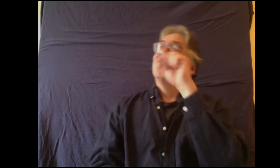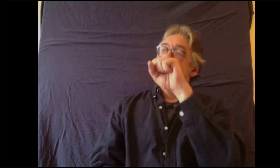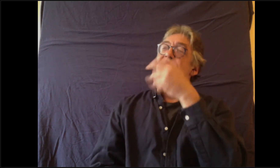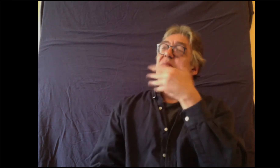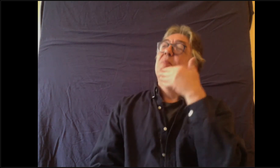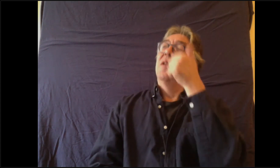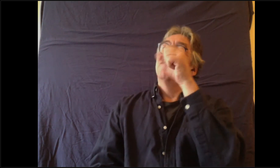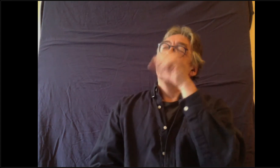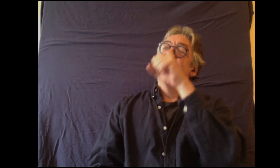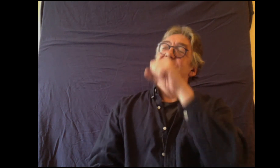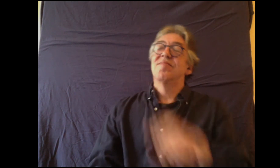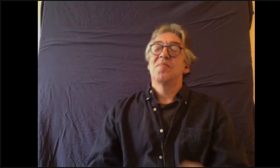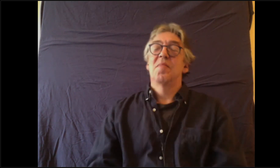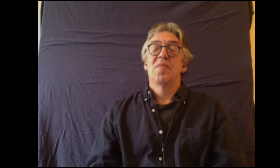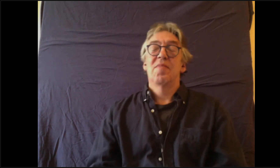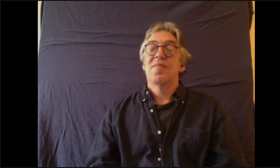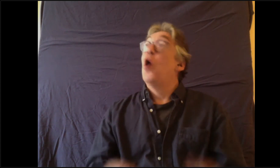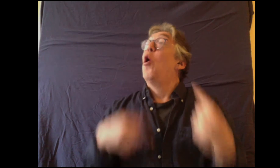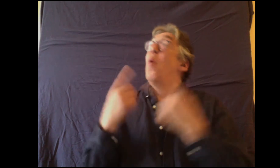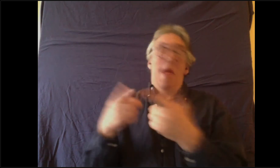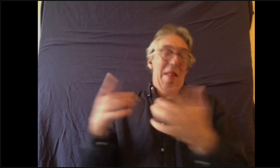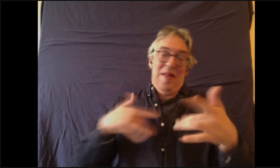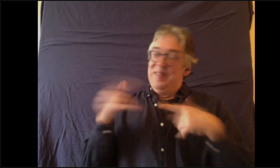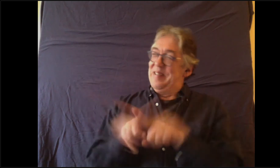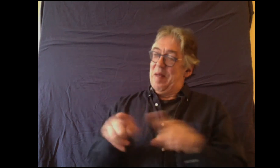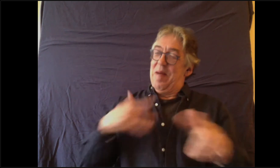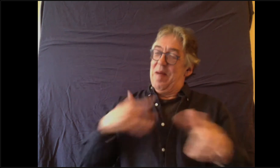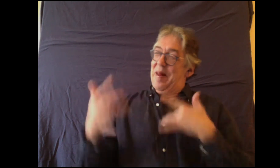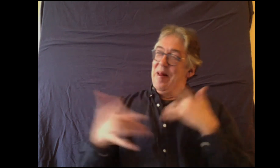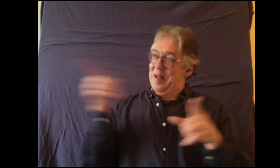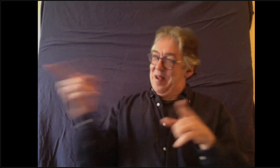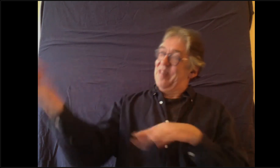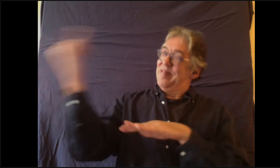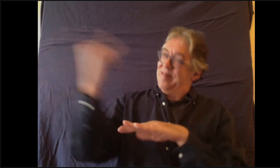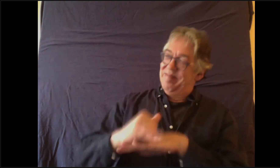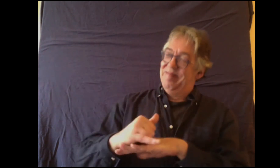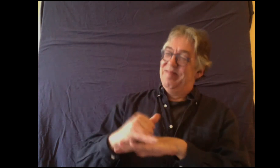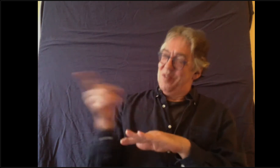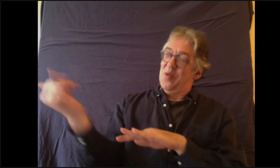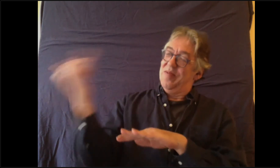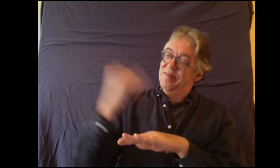We were excited to have you. GRACE: Thank you.